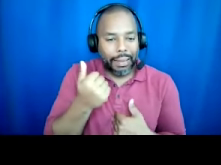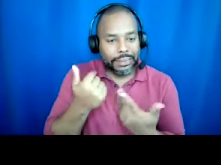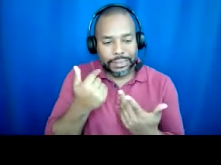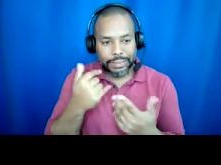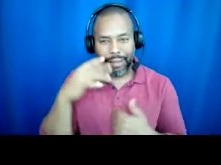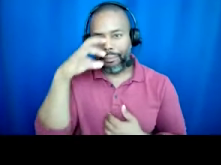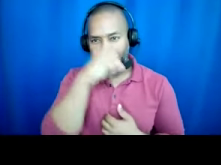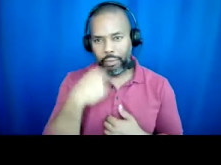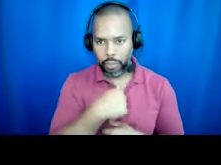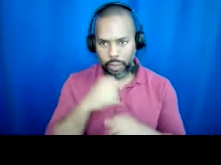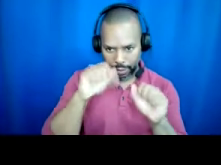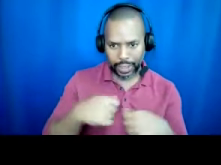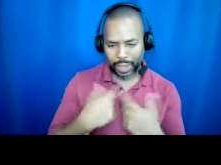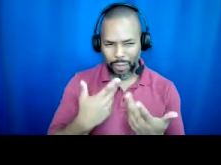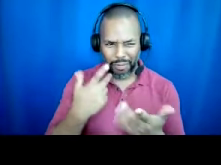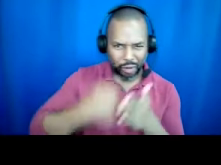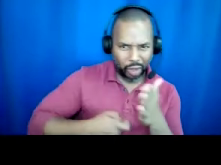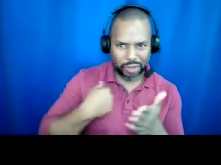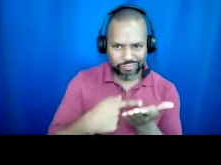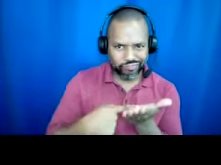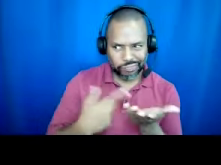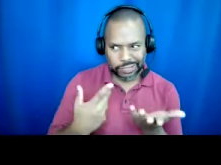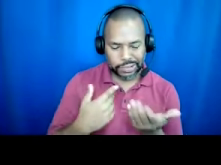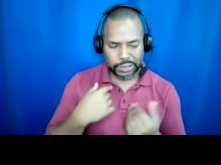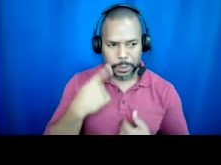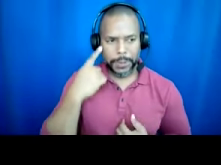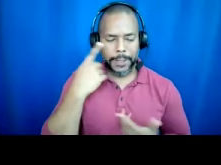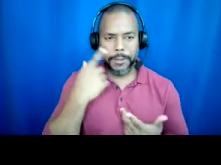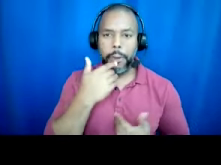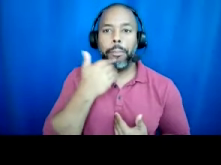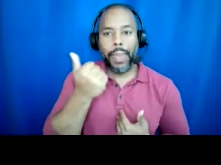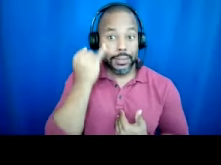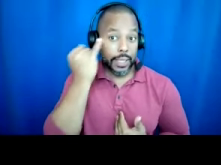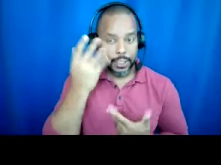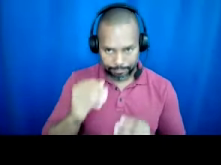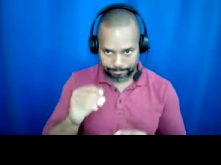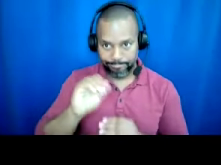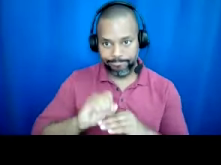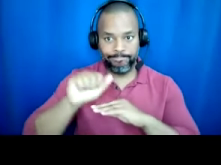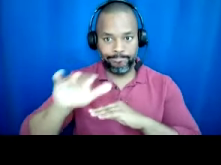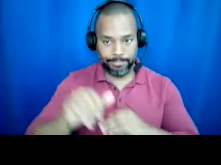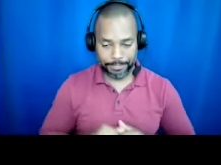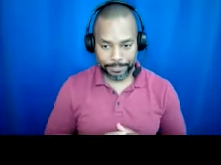what kind of costs are we talking about. So, this is submitted with a justification memo, kind of simple.